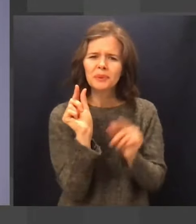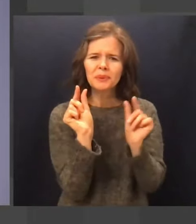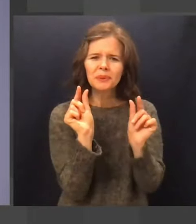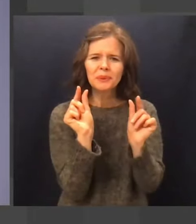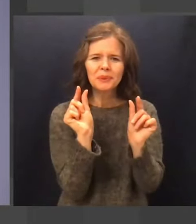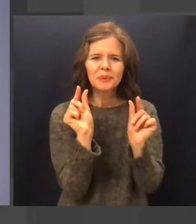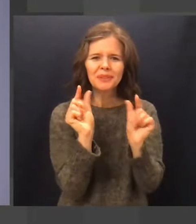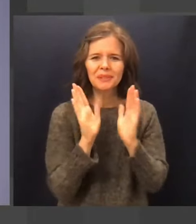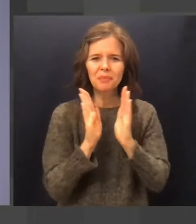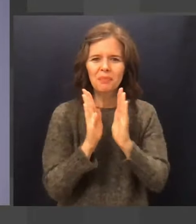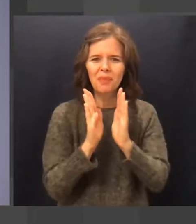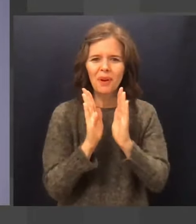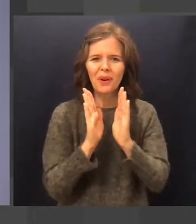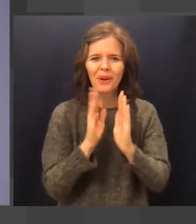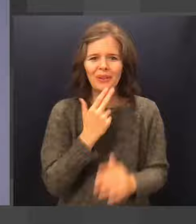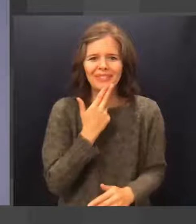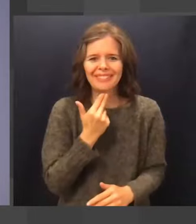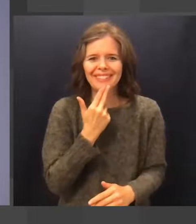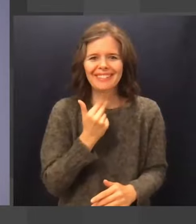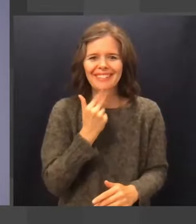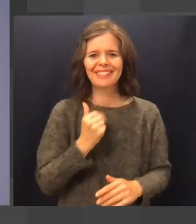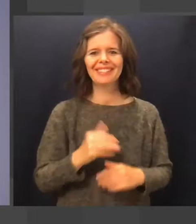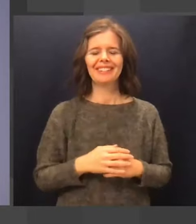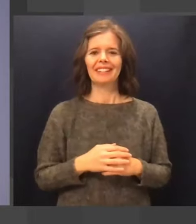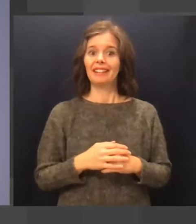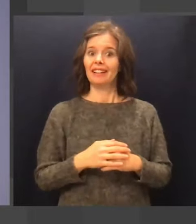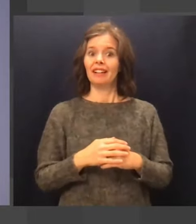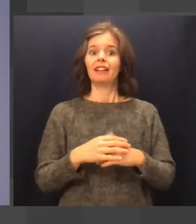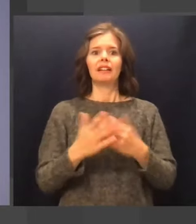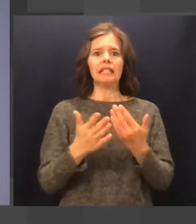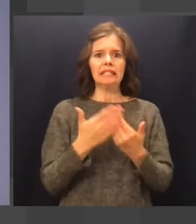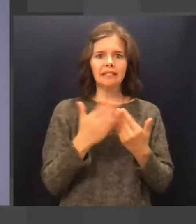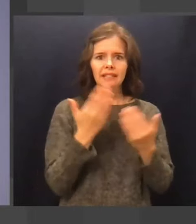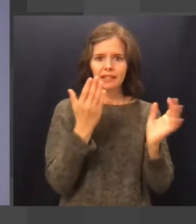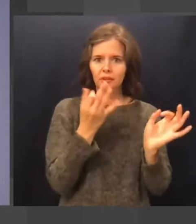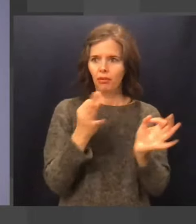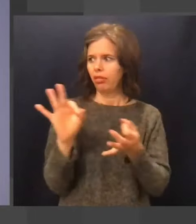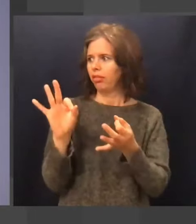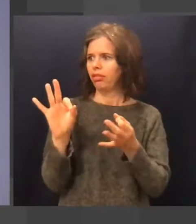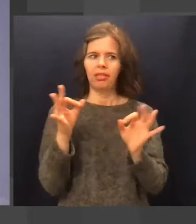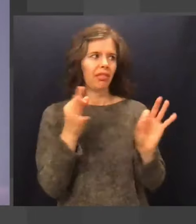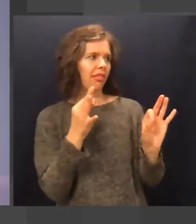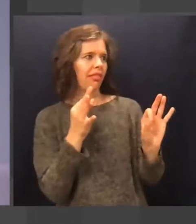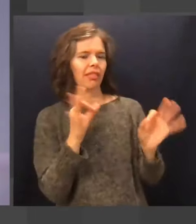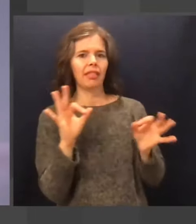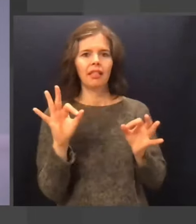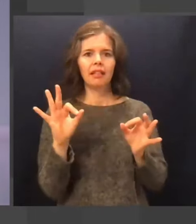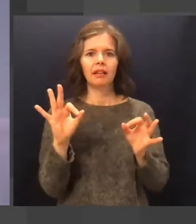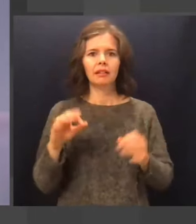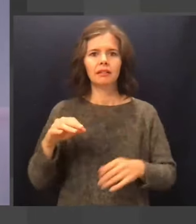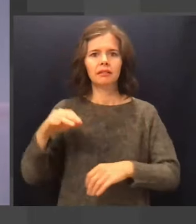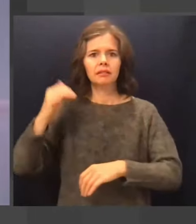THEY ARE SO TINY AND THEY ARE